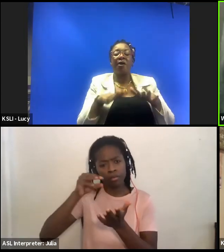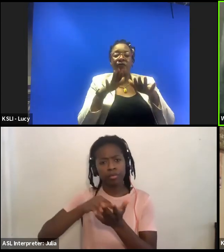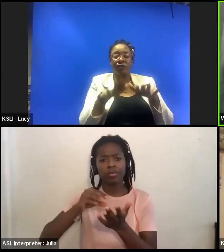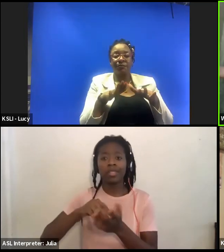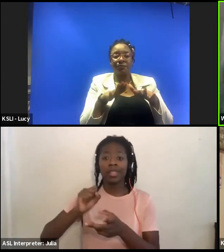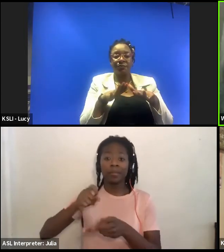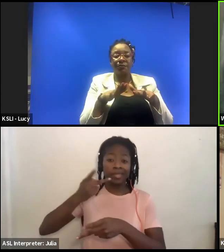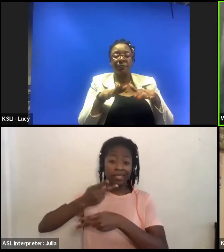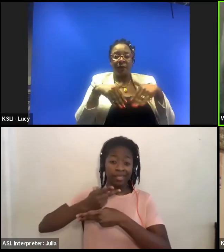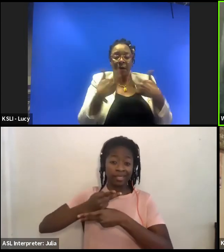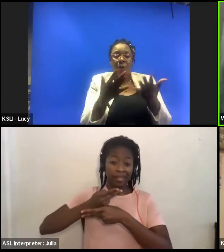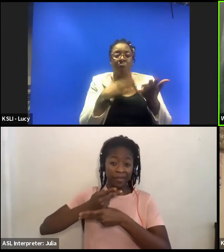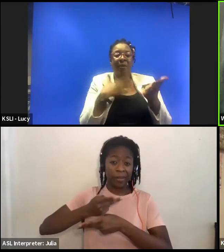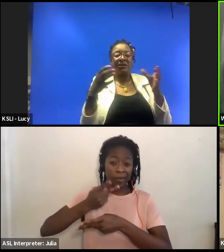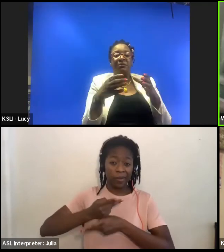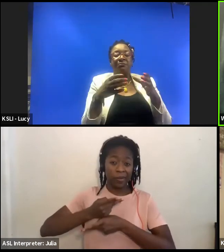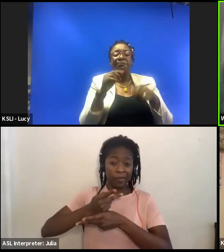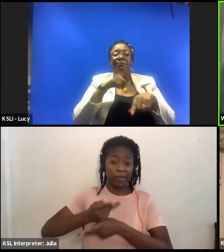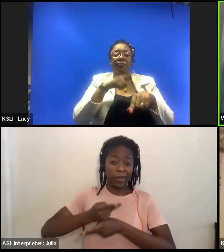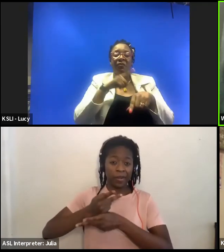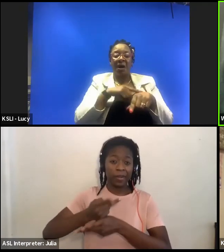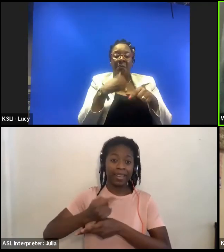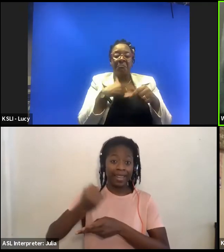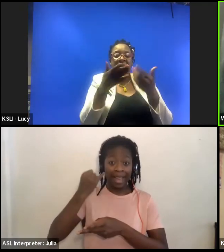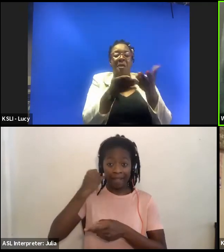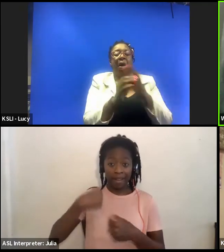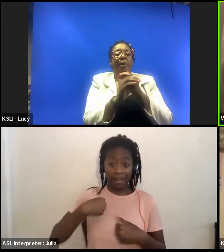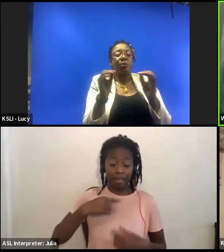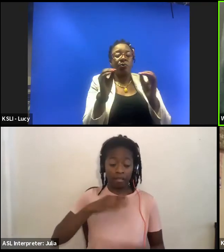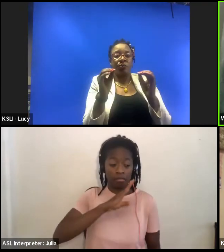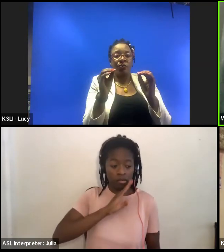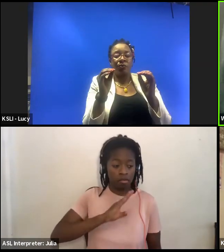because when I'm not at my best my team carries me.